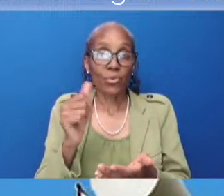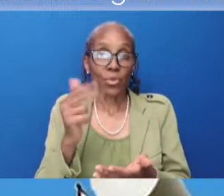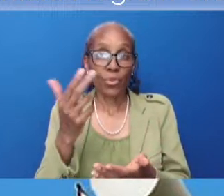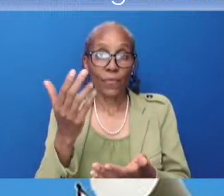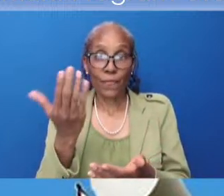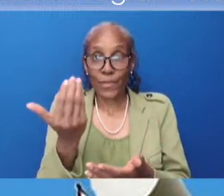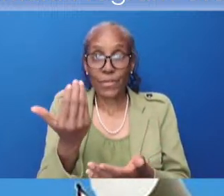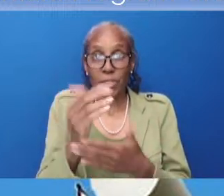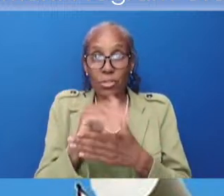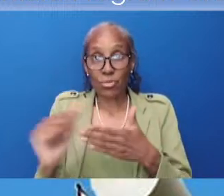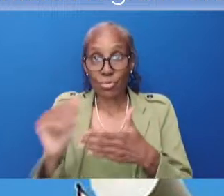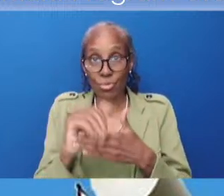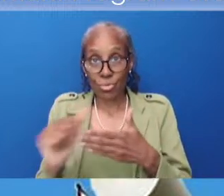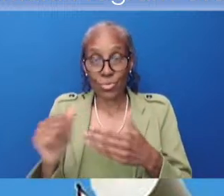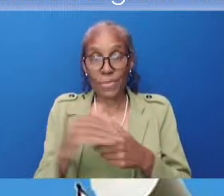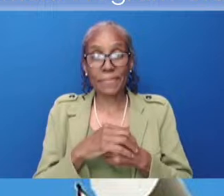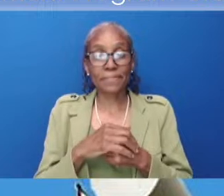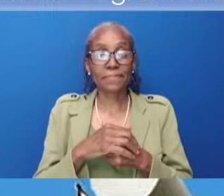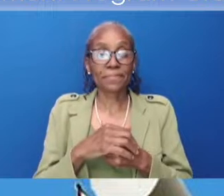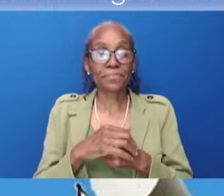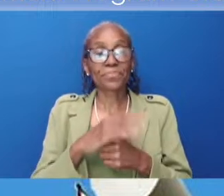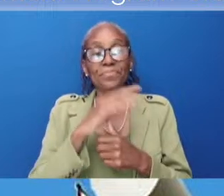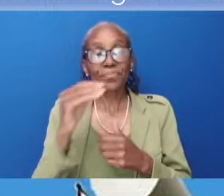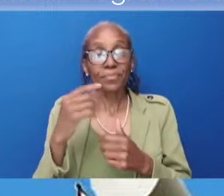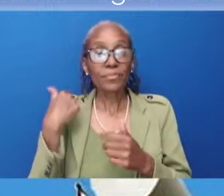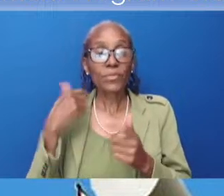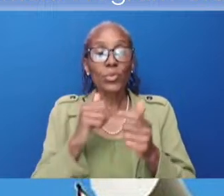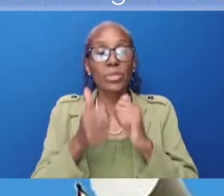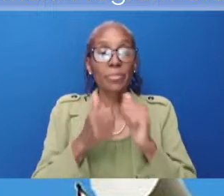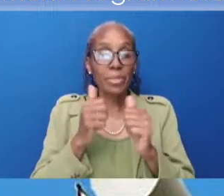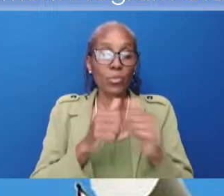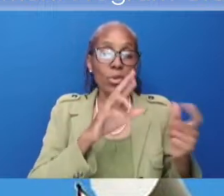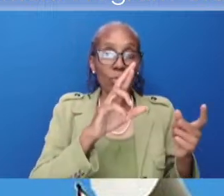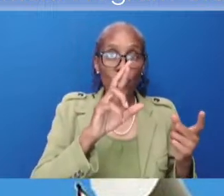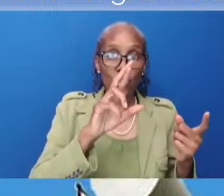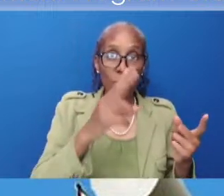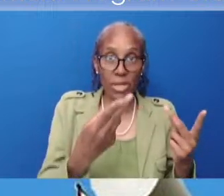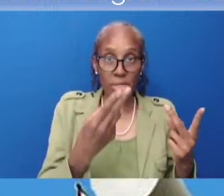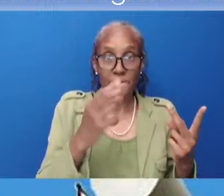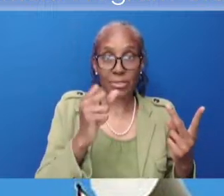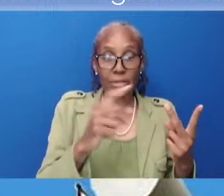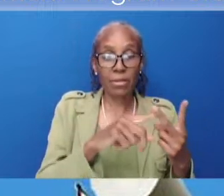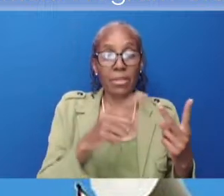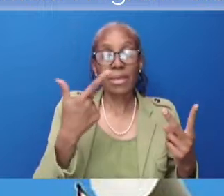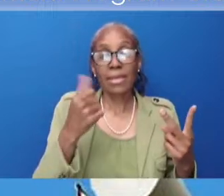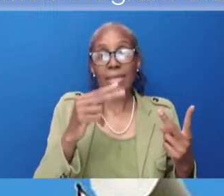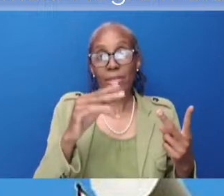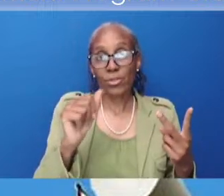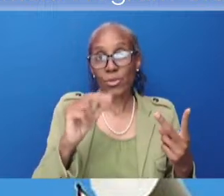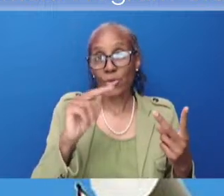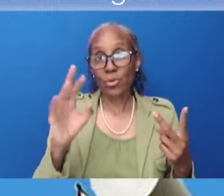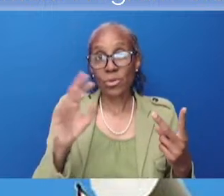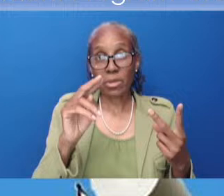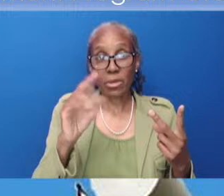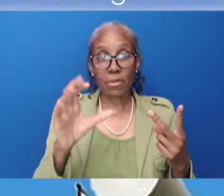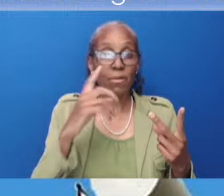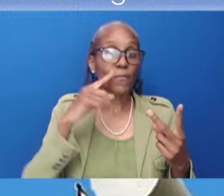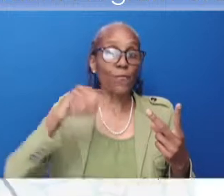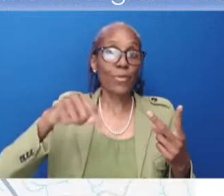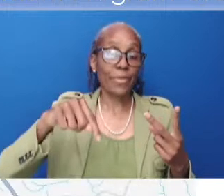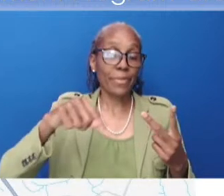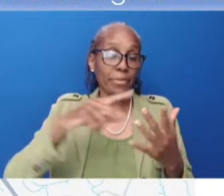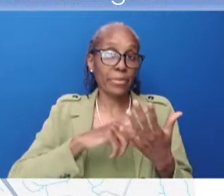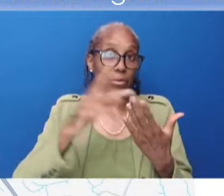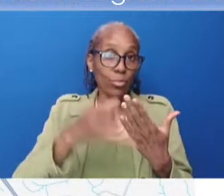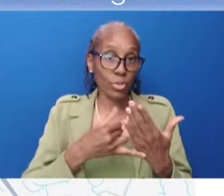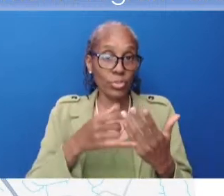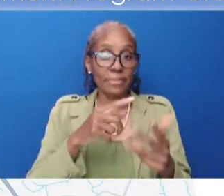AT AN AVERAGE WAGE OF $77,315